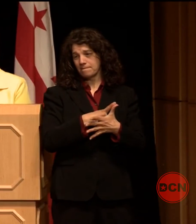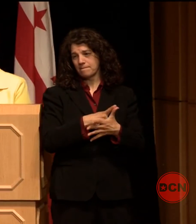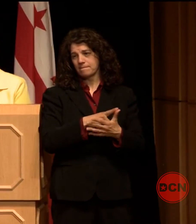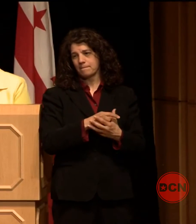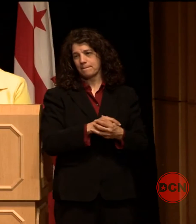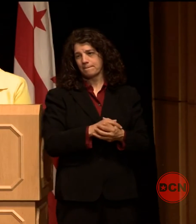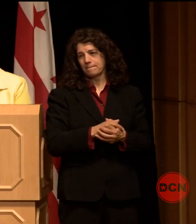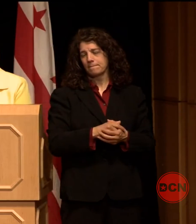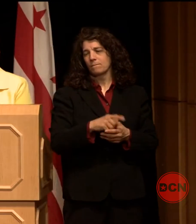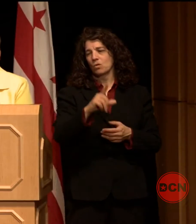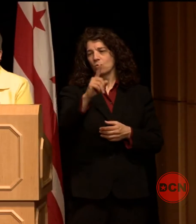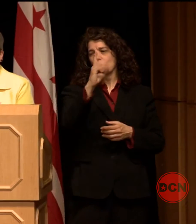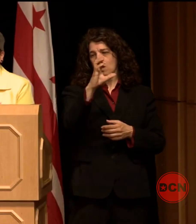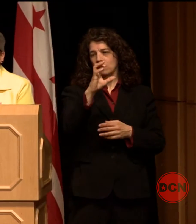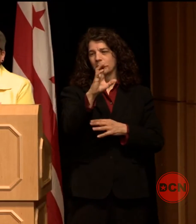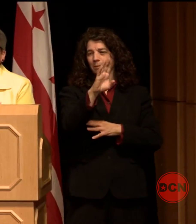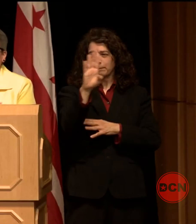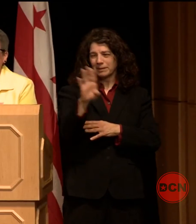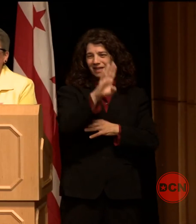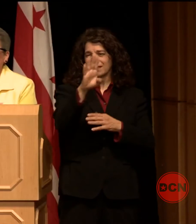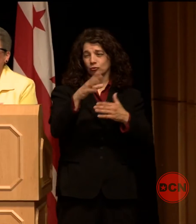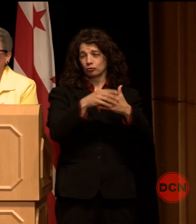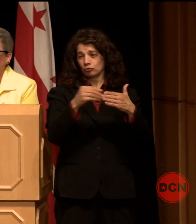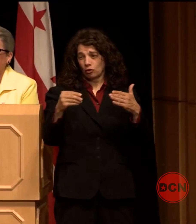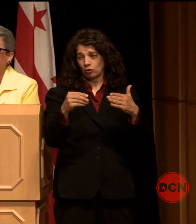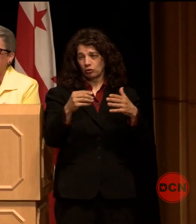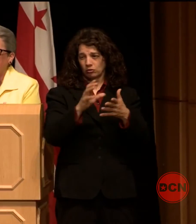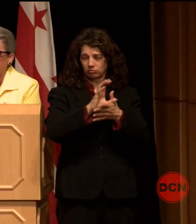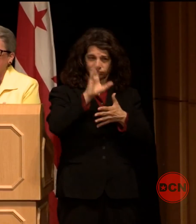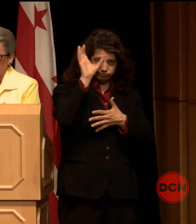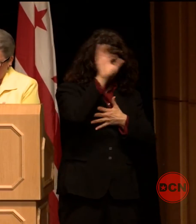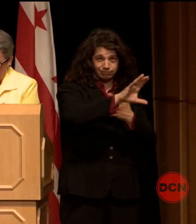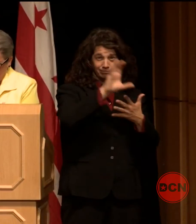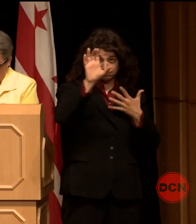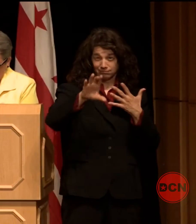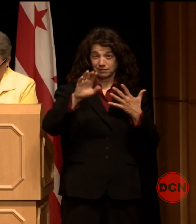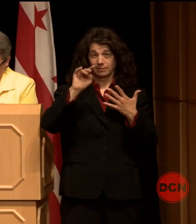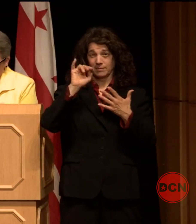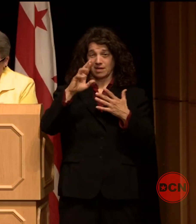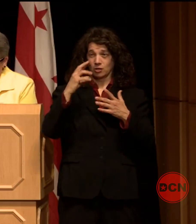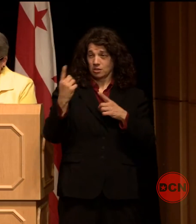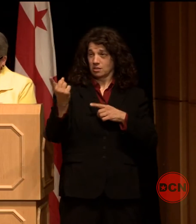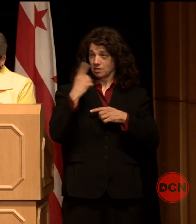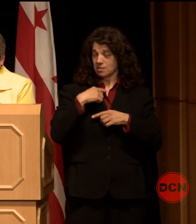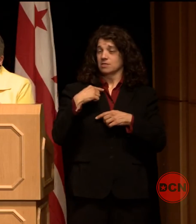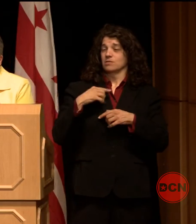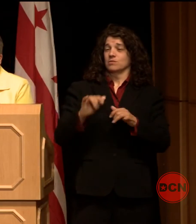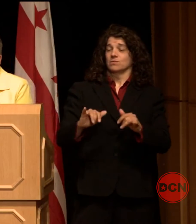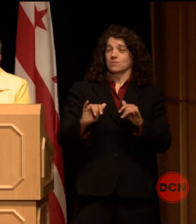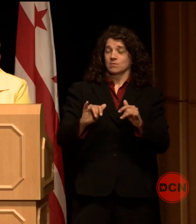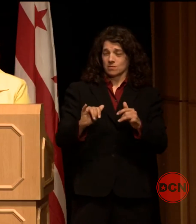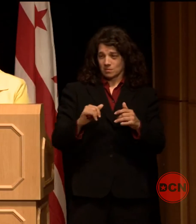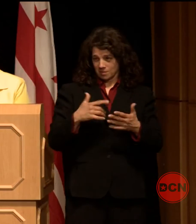PRODUCTION TRUST FUND THAT THE MAYOR HAS DONE EVERY YEAR IN OFFICE. NO OTHER CITY HOUSING FUND IN